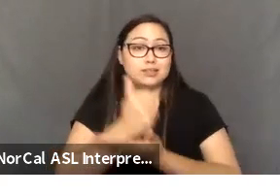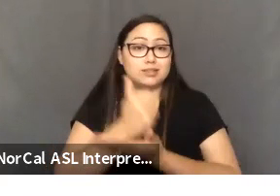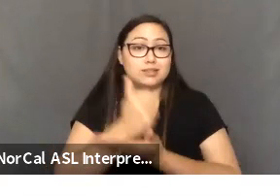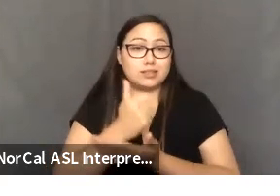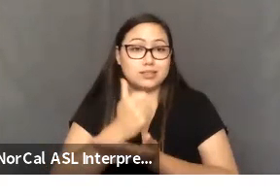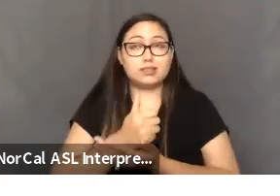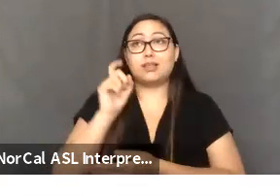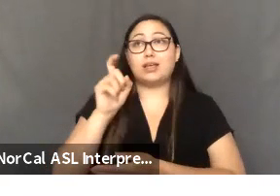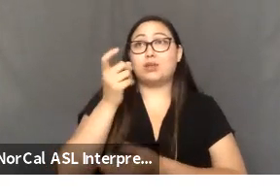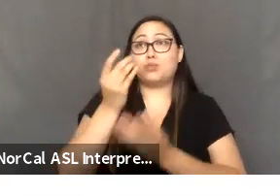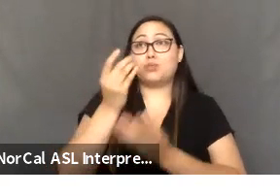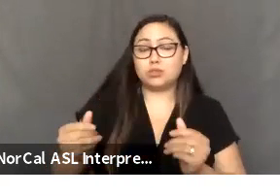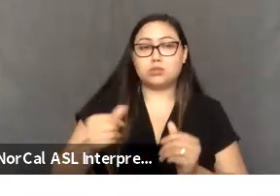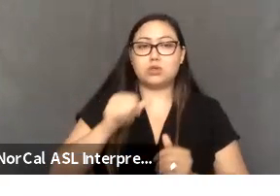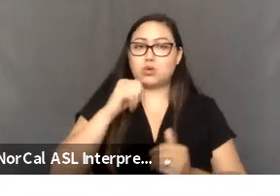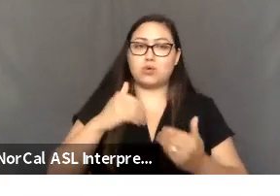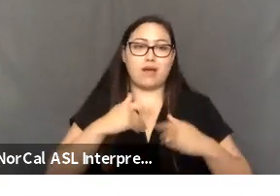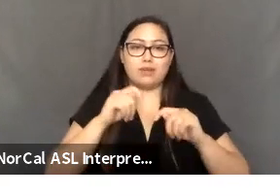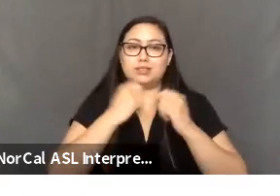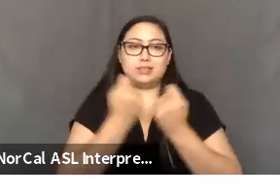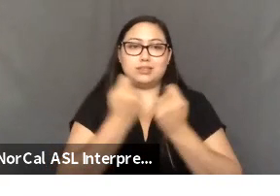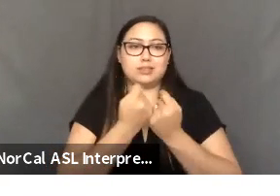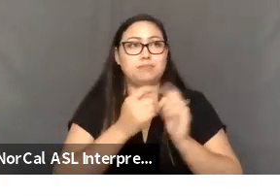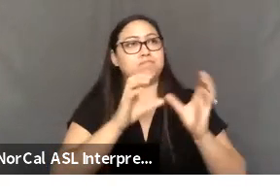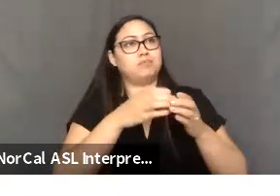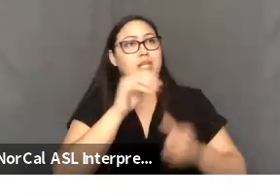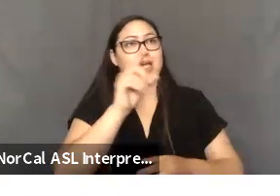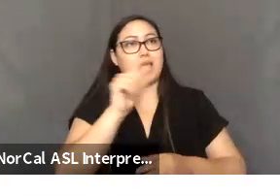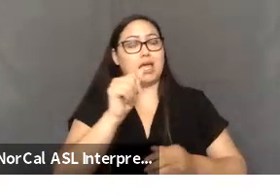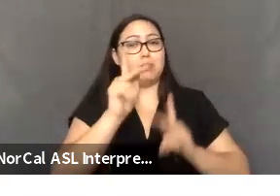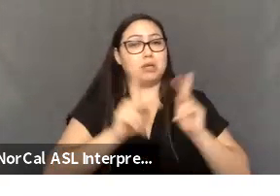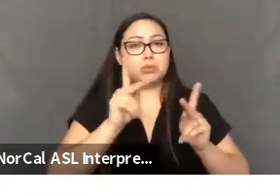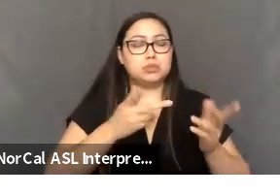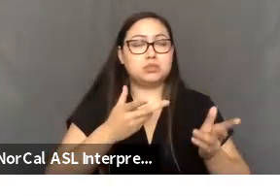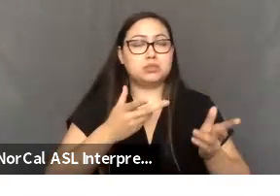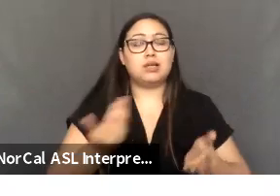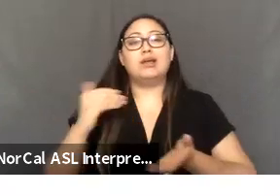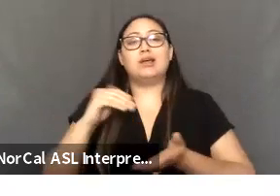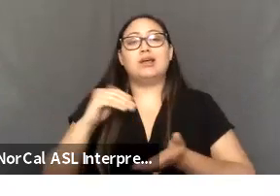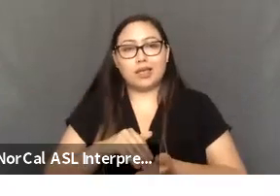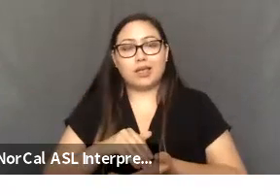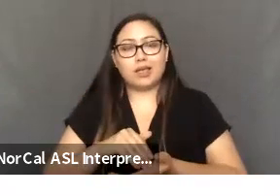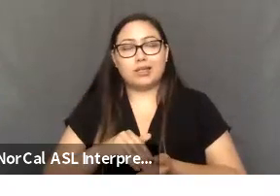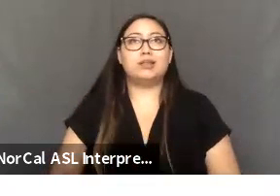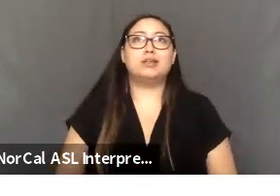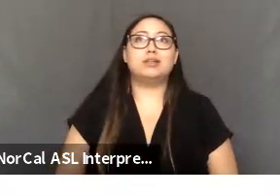We don't have a team of ADA people. So, again, they were highlighting, despite the organization